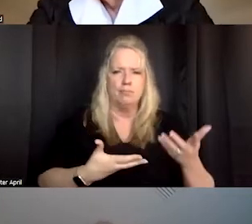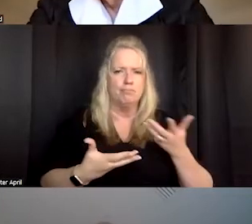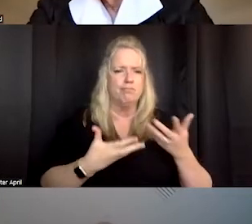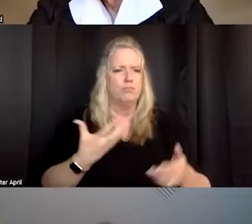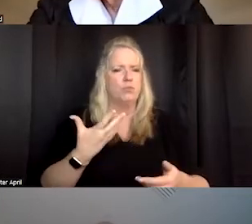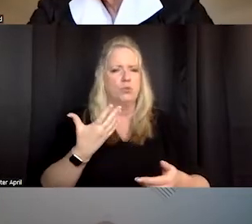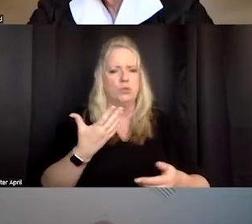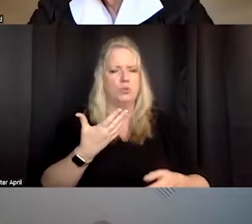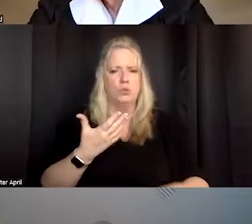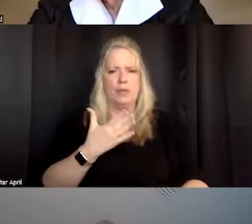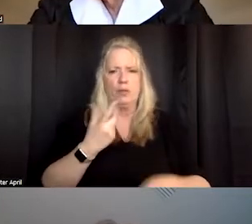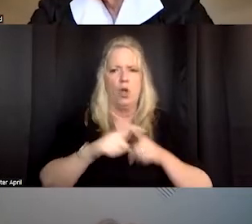THANK YOU. >> YES.